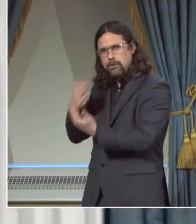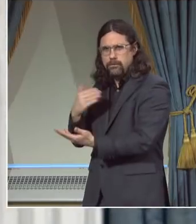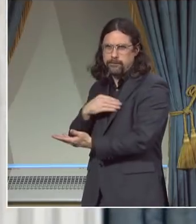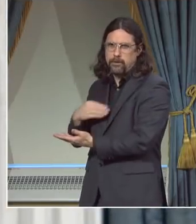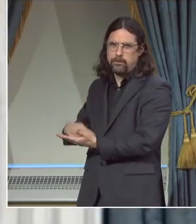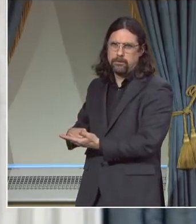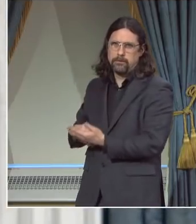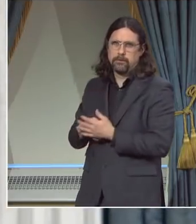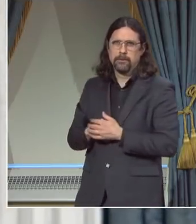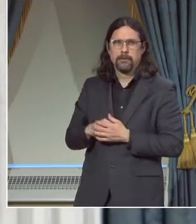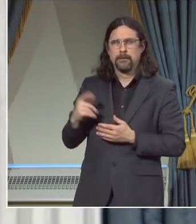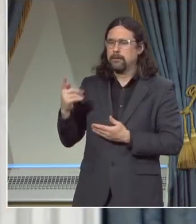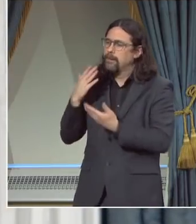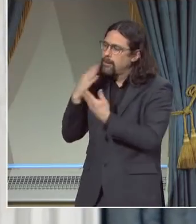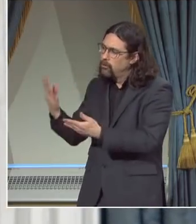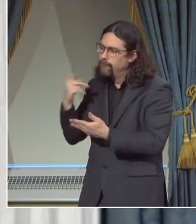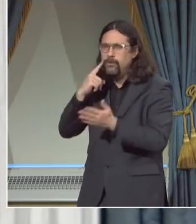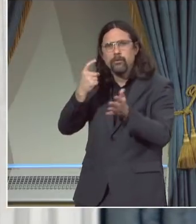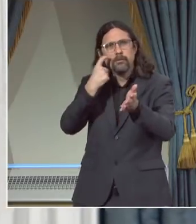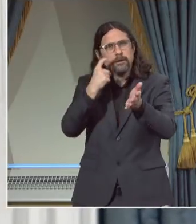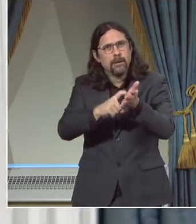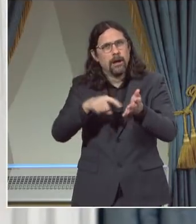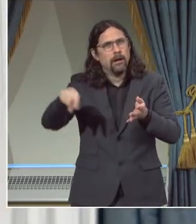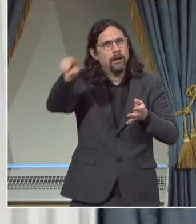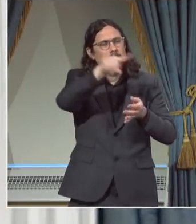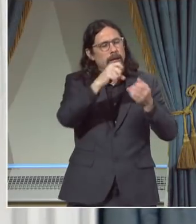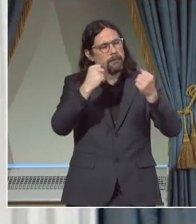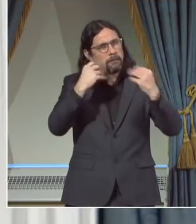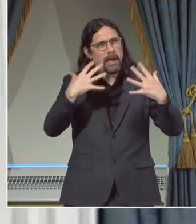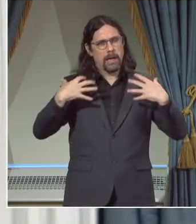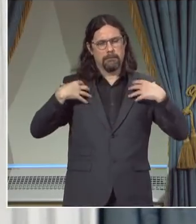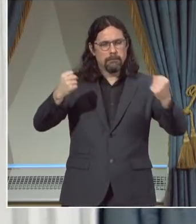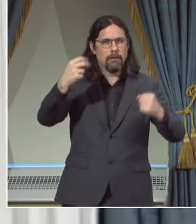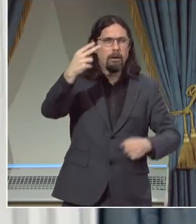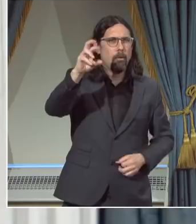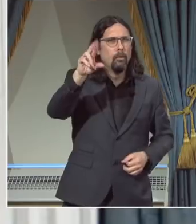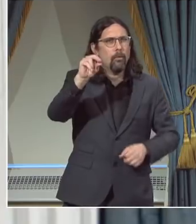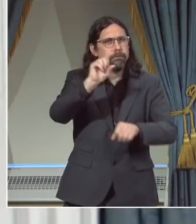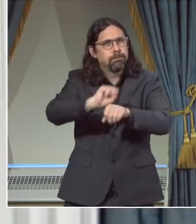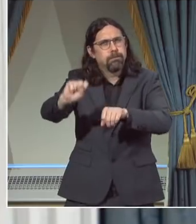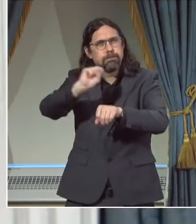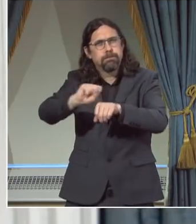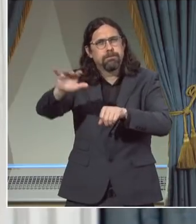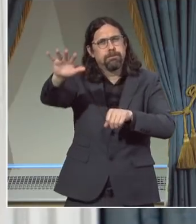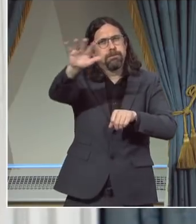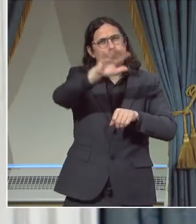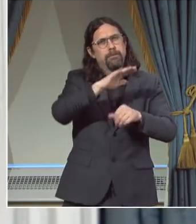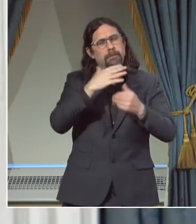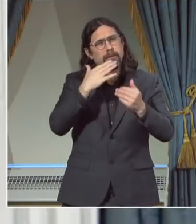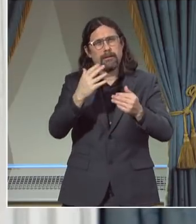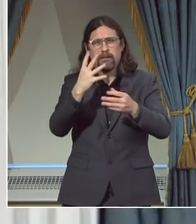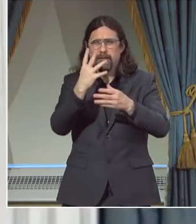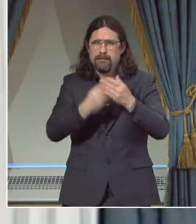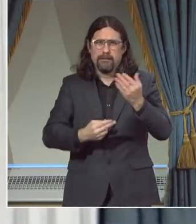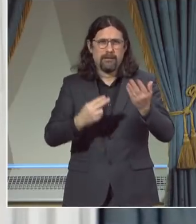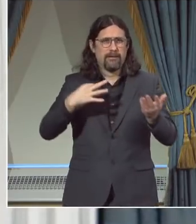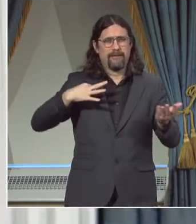MR. MAYOR, FOR RECOGNIZING THE AMAZING HEROES TATH WORKING EVERY DAY AT HEALTH AND HSPOITALS A SWELL AS THE PRIVATE NON-PROFIT